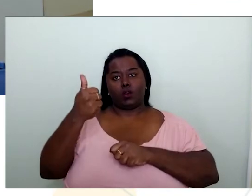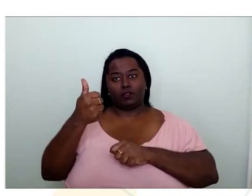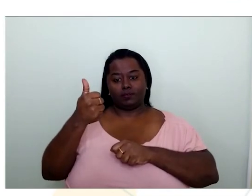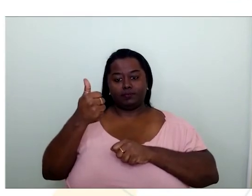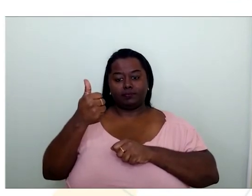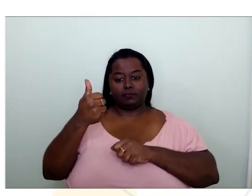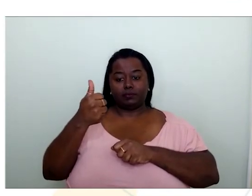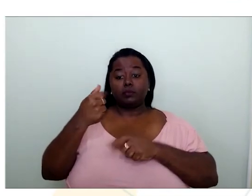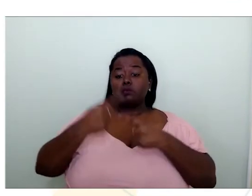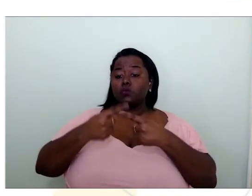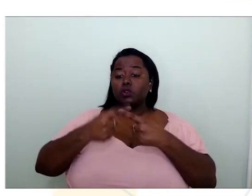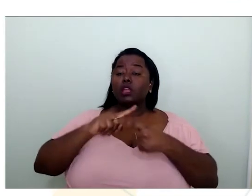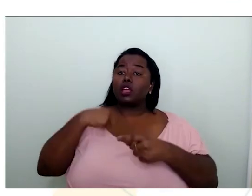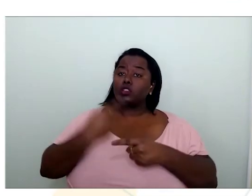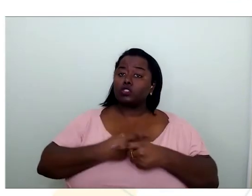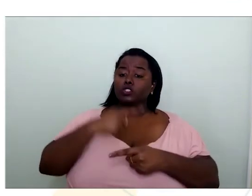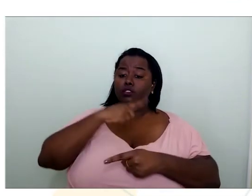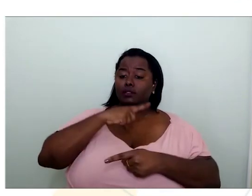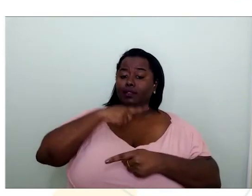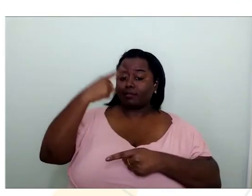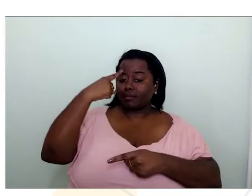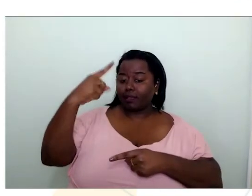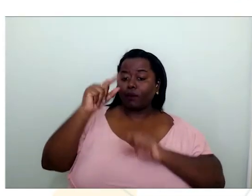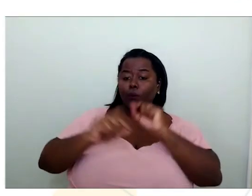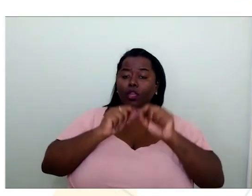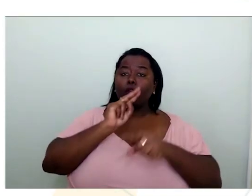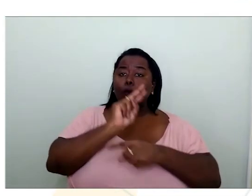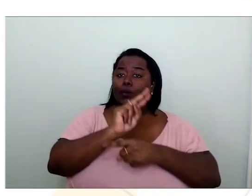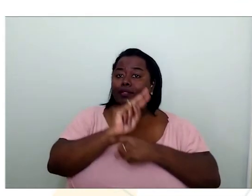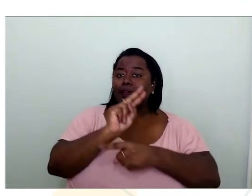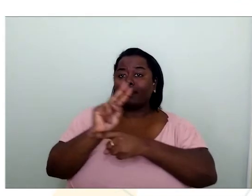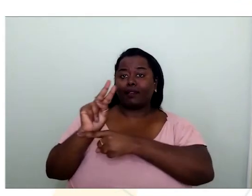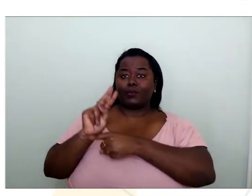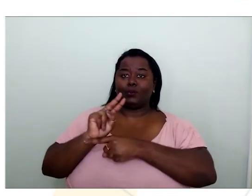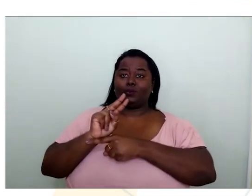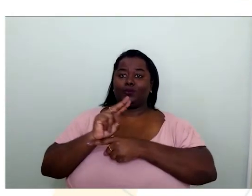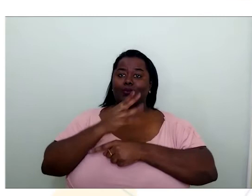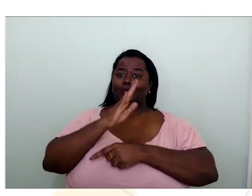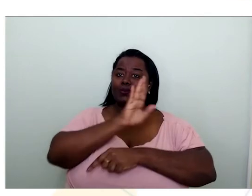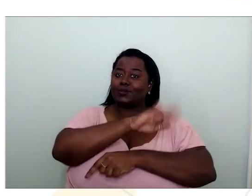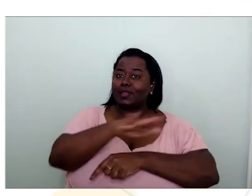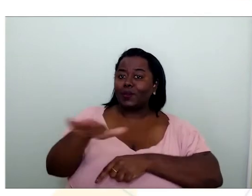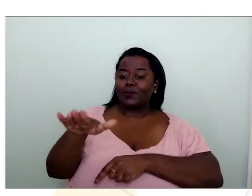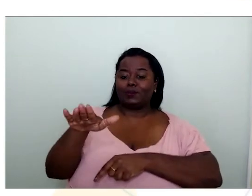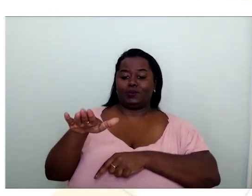because we have this idea of the duty of care for a student putting students into